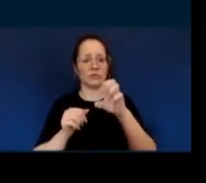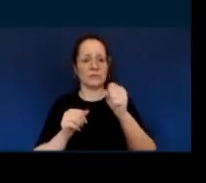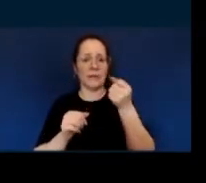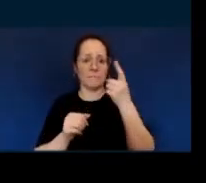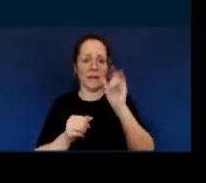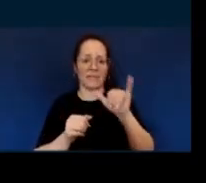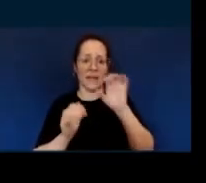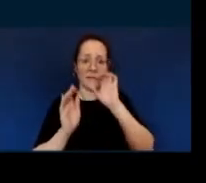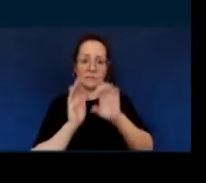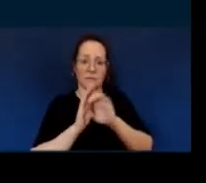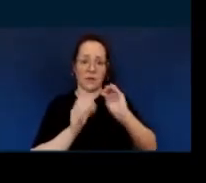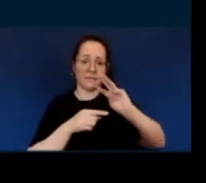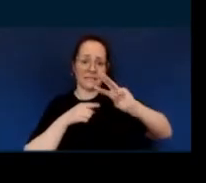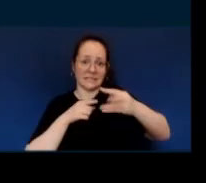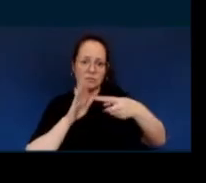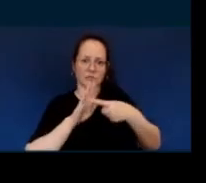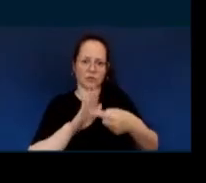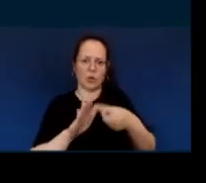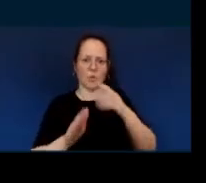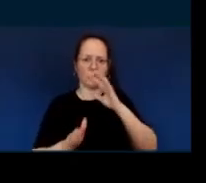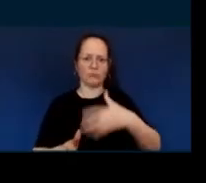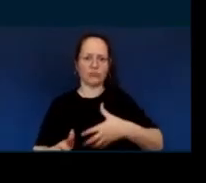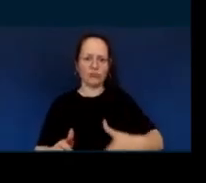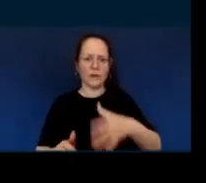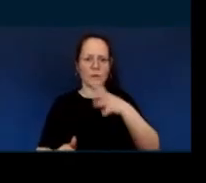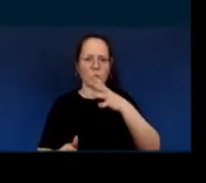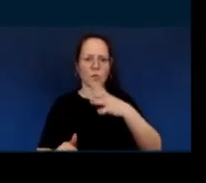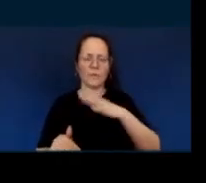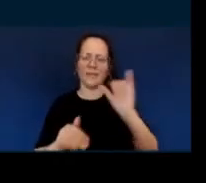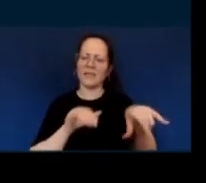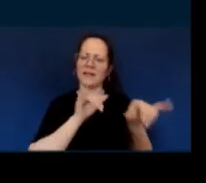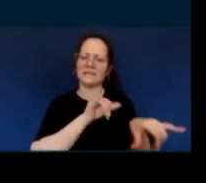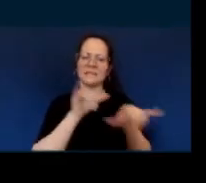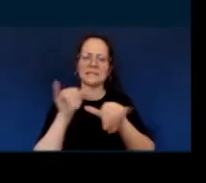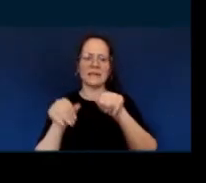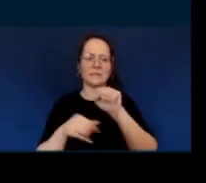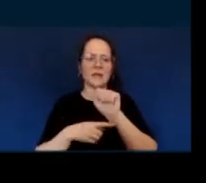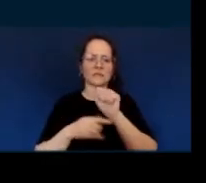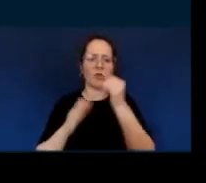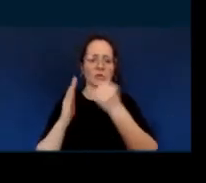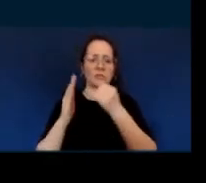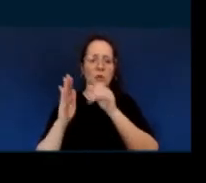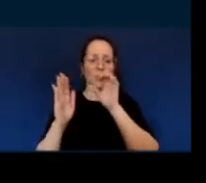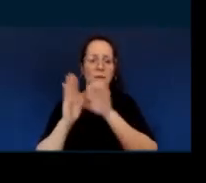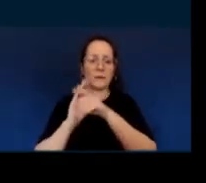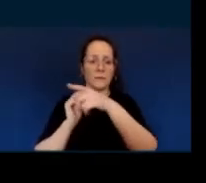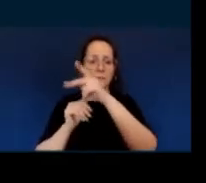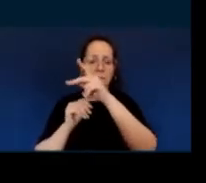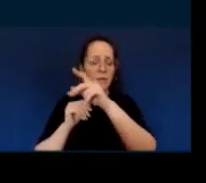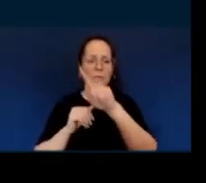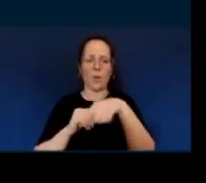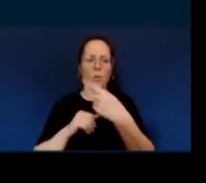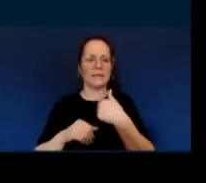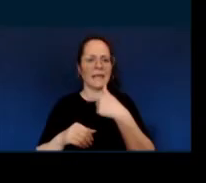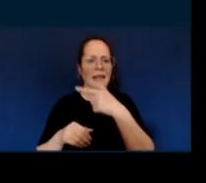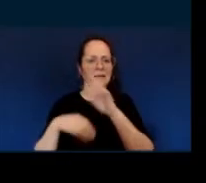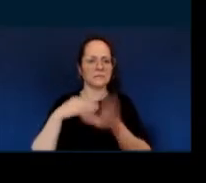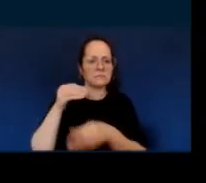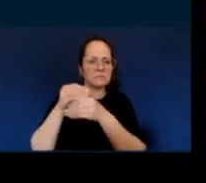CAN SEE ON THE RIGHT OF A PREGNANT WOMAN. IT'S BASICALLY THE SAME AS THE ARE--ADMINISTRATIVE TERIOLE FIGURE ONLY HE ADDED A UTERROUS, AS CAN YOU SEE THESE ARE